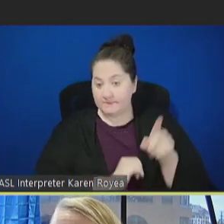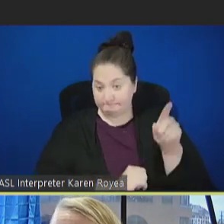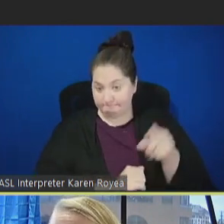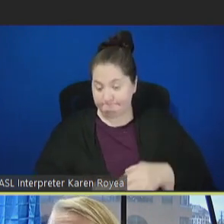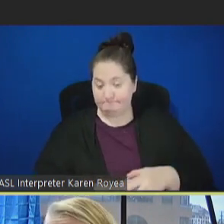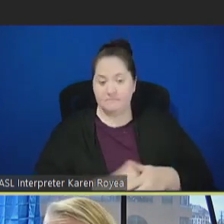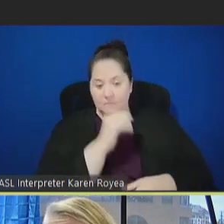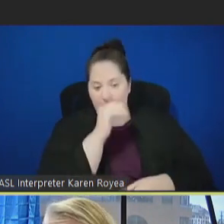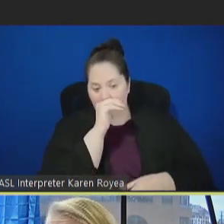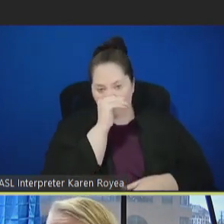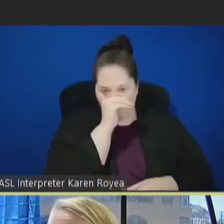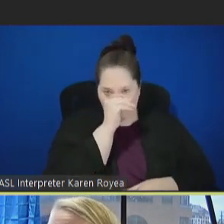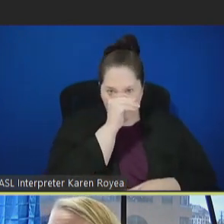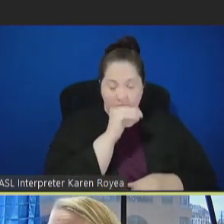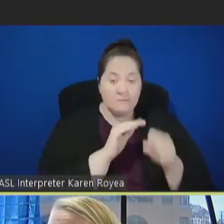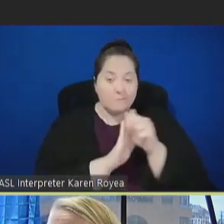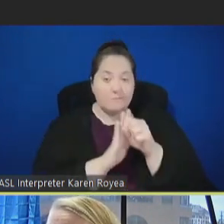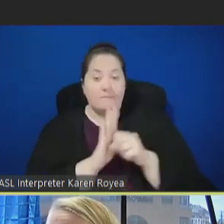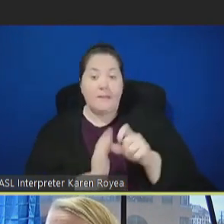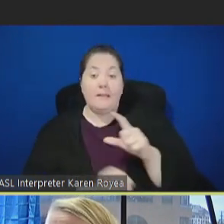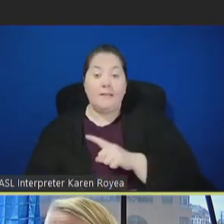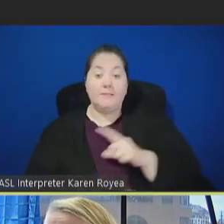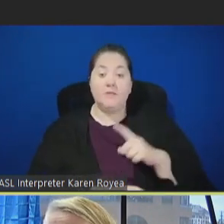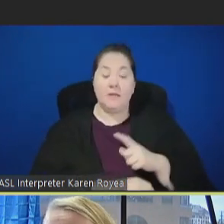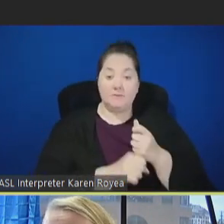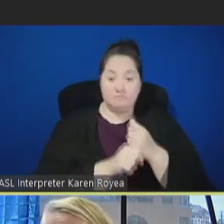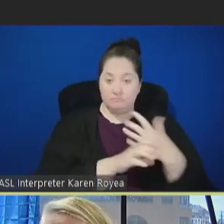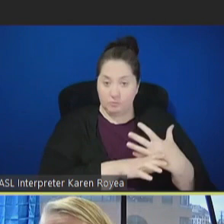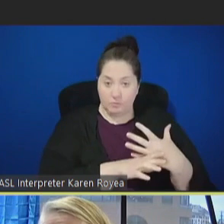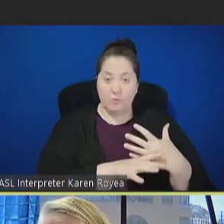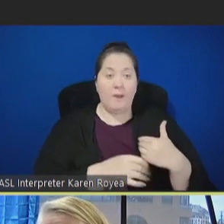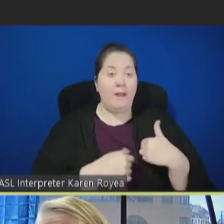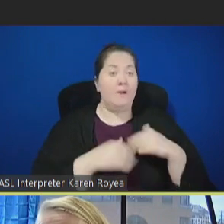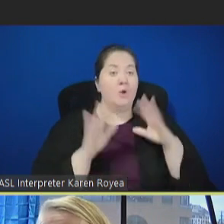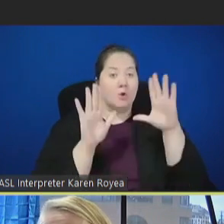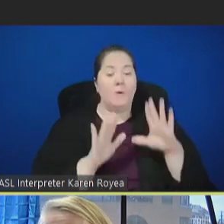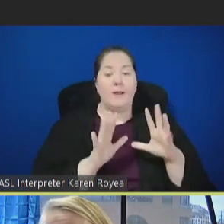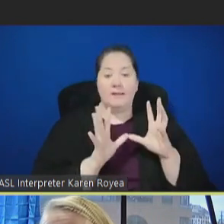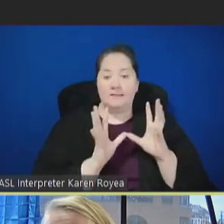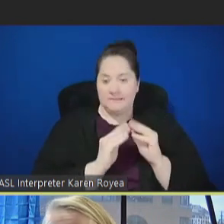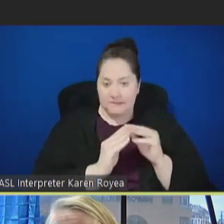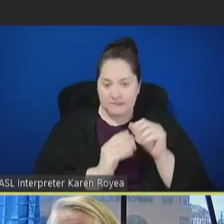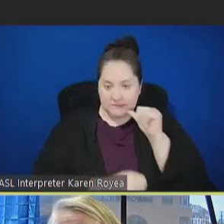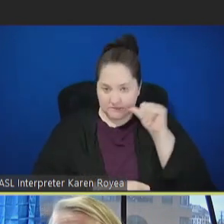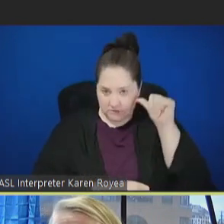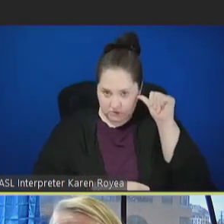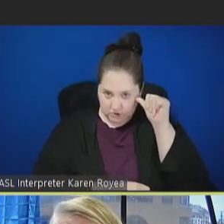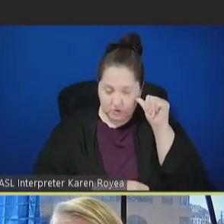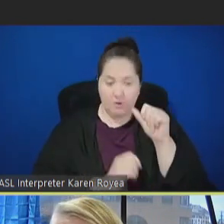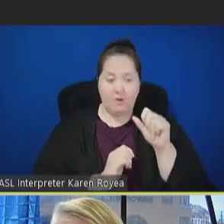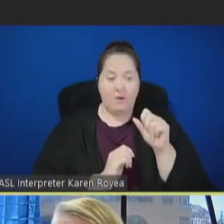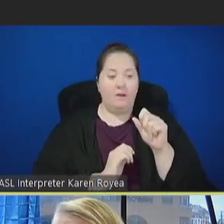State legislative session preparation, we had such a great session yesterday on state legislation,